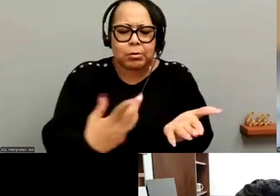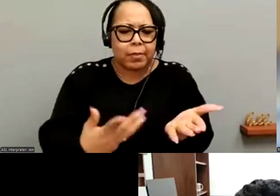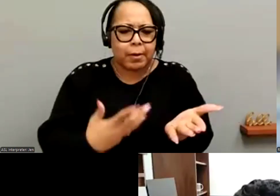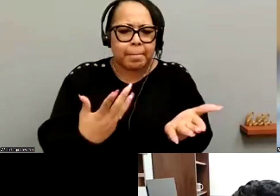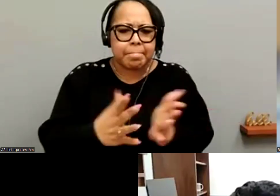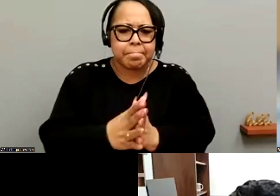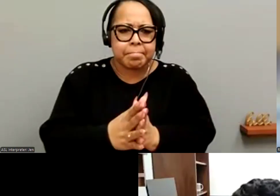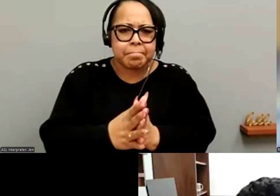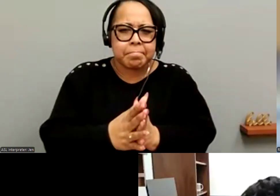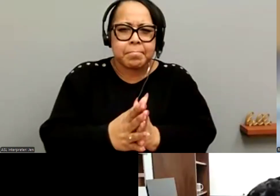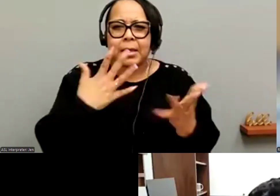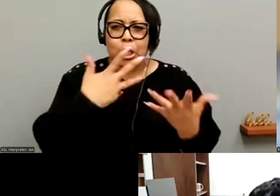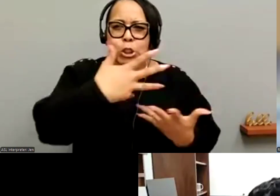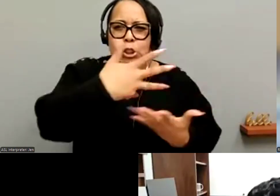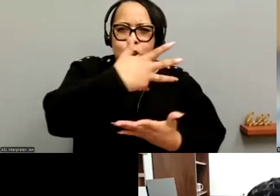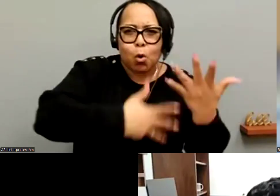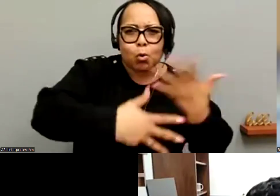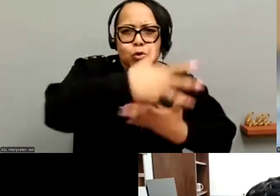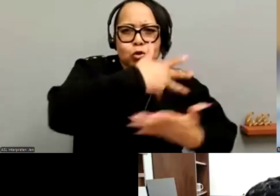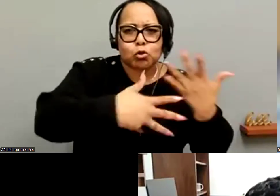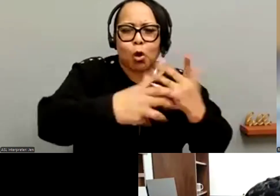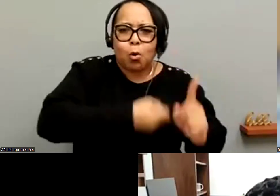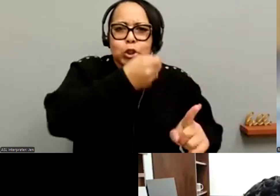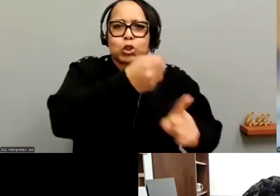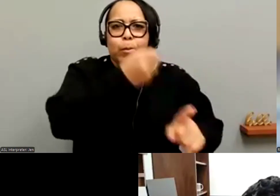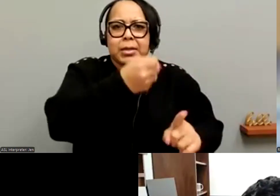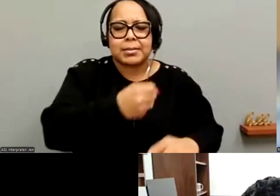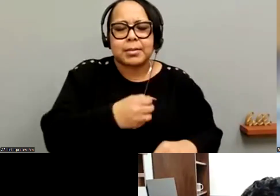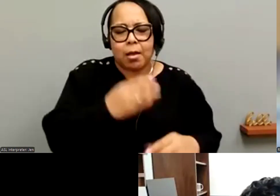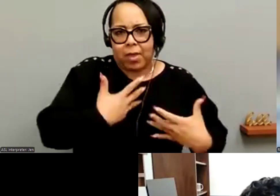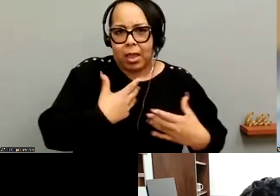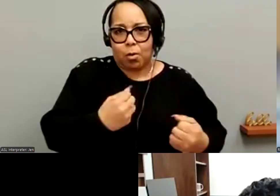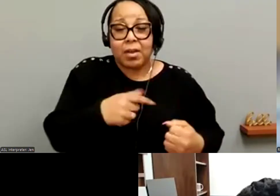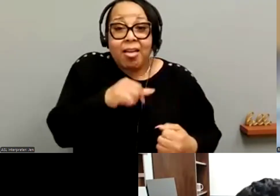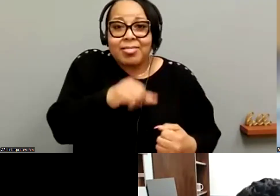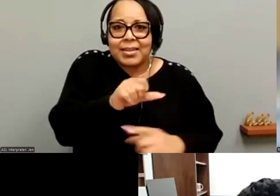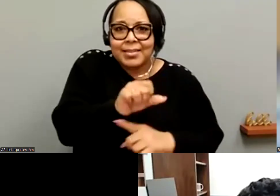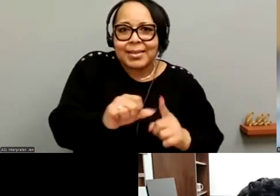13:09:28 social determinants of health. 13:09:32 That is the conditions in which